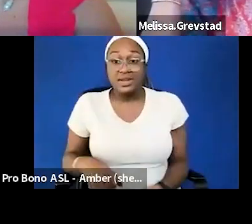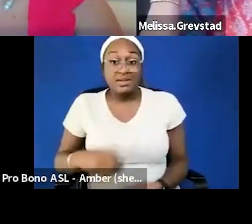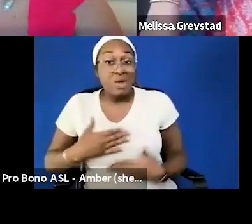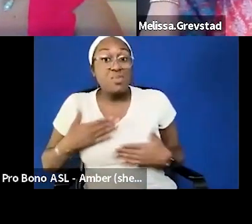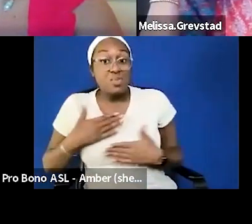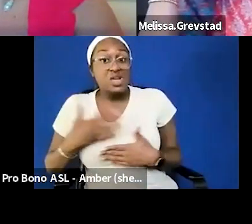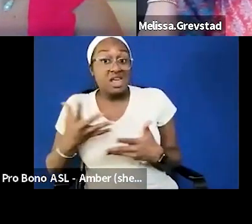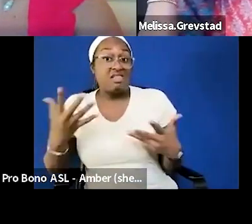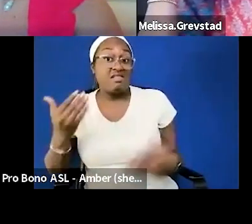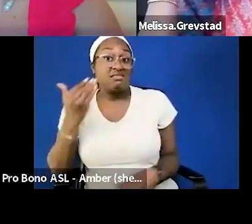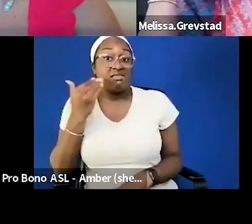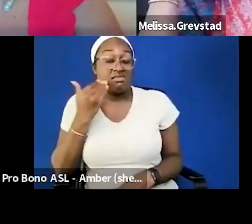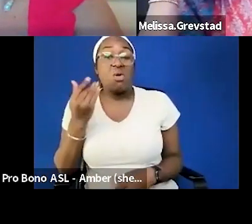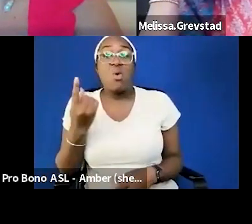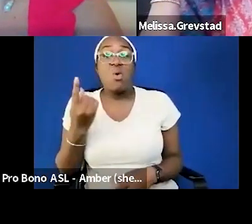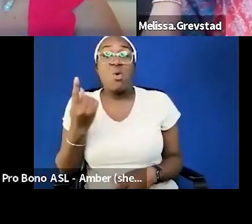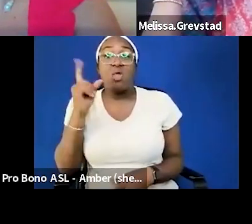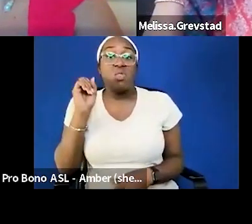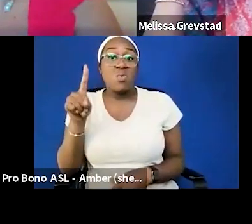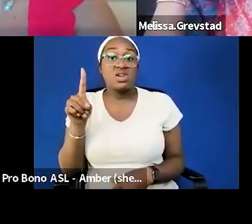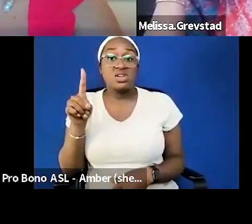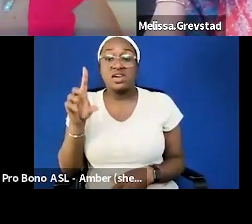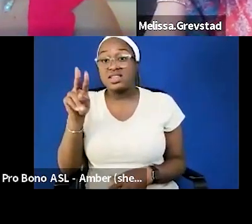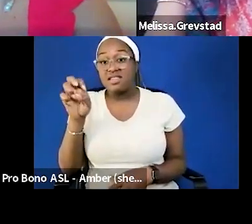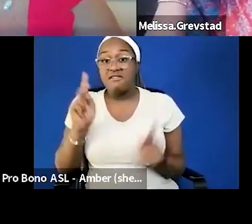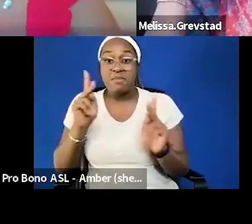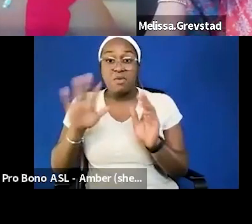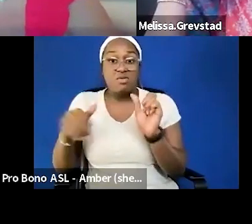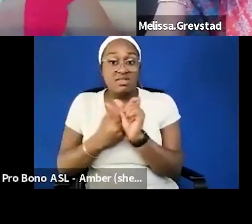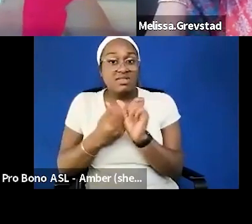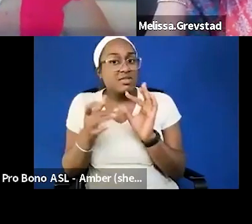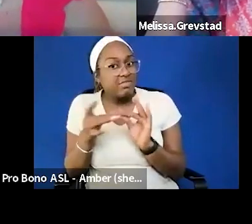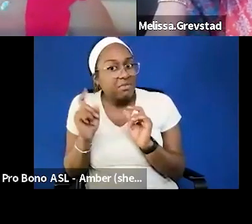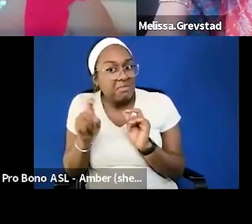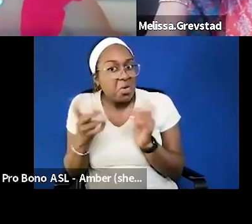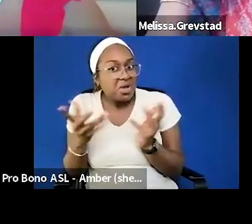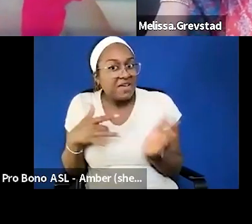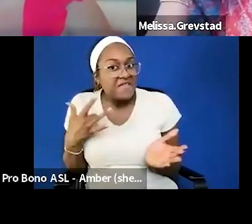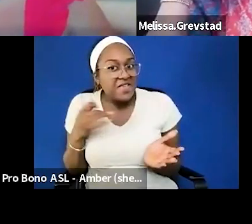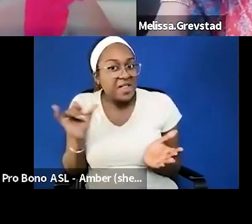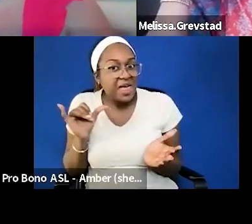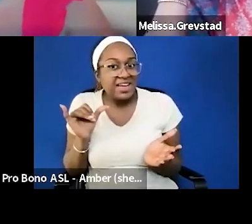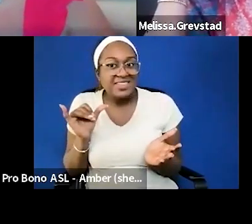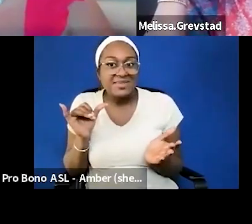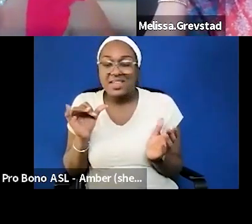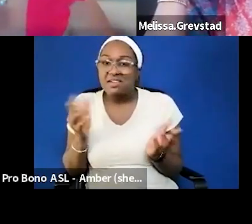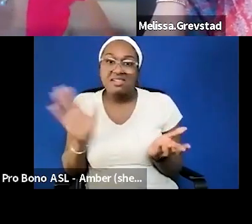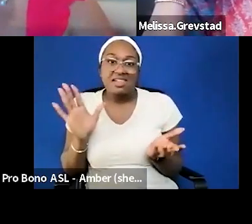I know one of the questions that I ask the folks behind the scenes, y'all was like, what does it feel like to be like sort of the poster child woke brand where